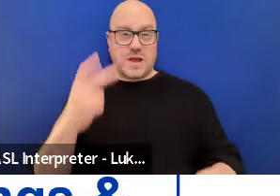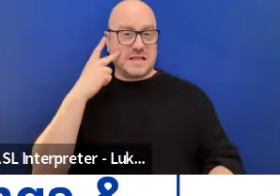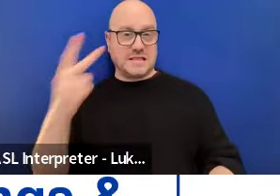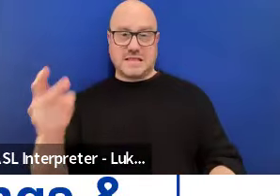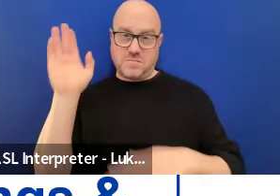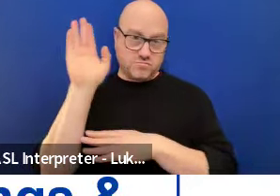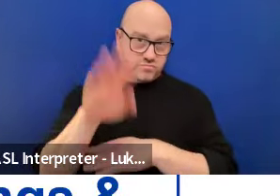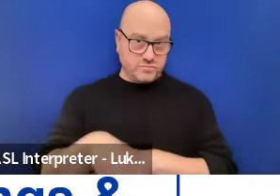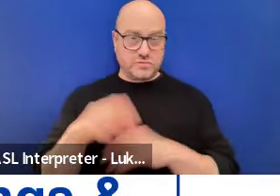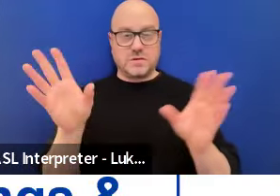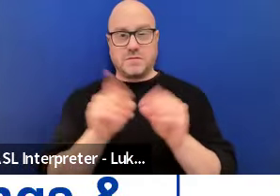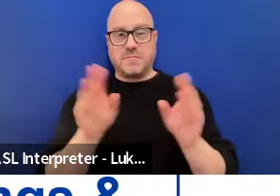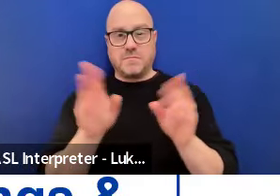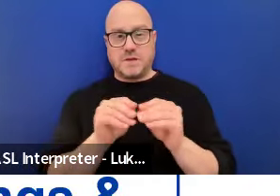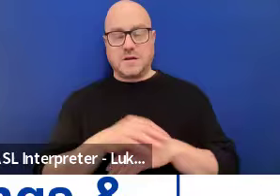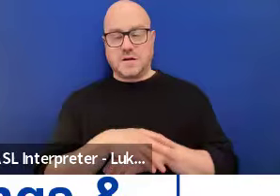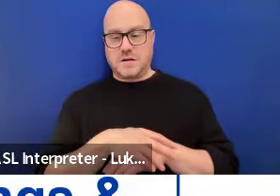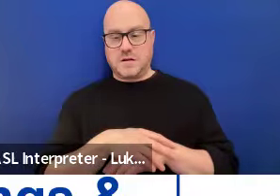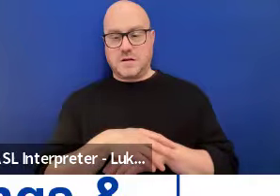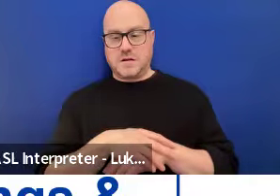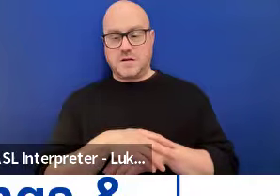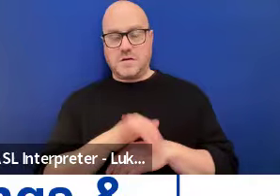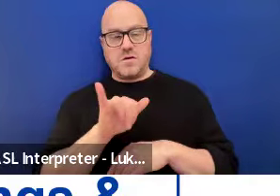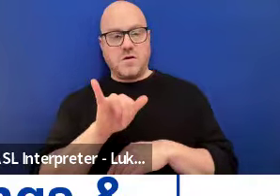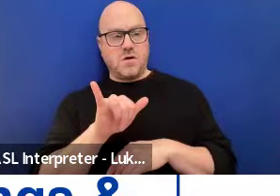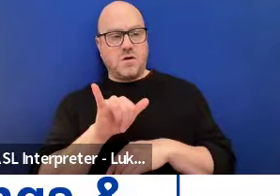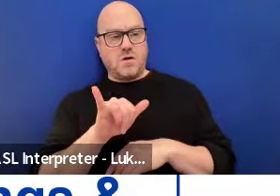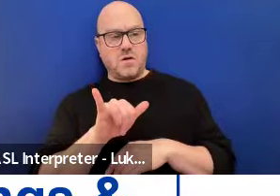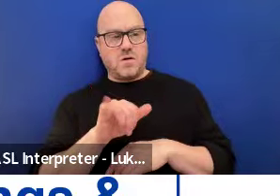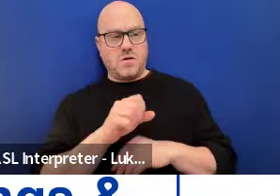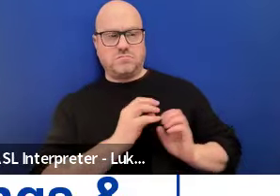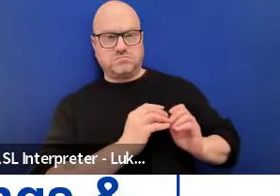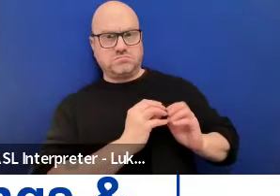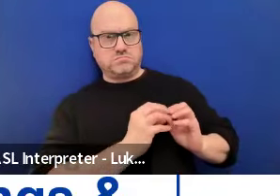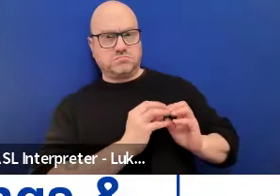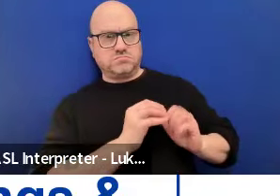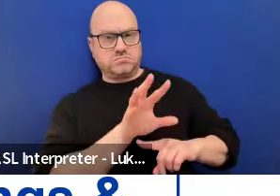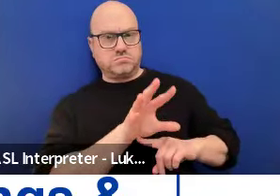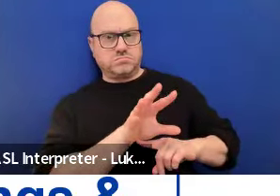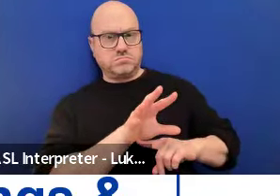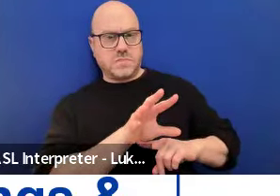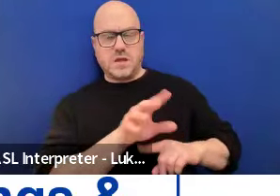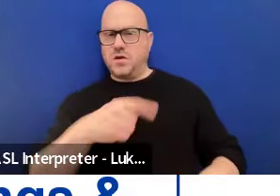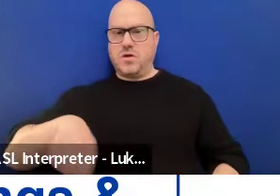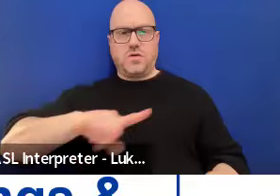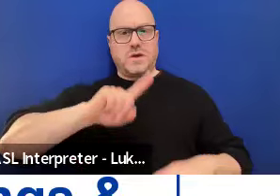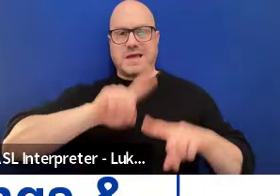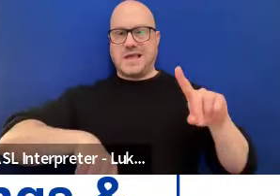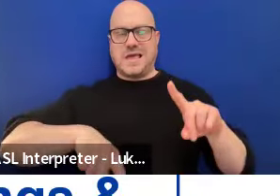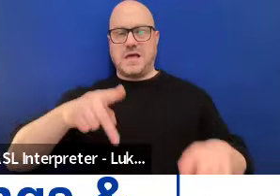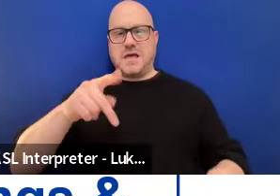CAN YOU DO THAT WITH THE BOARD ROOM TO SEE YOU ALL THE TIME?